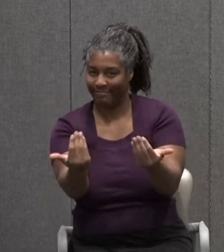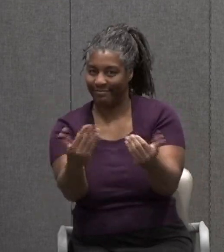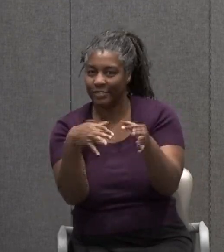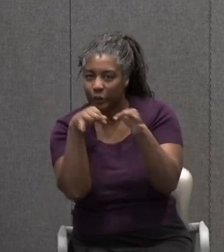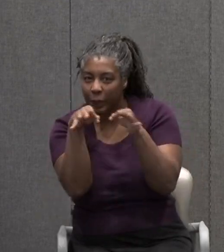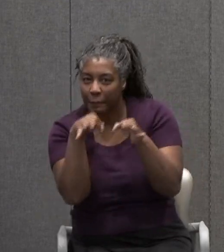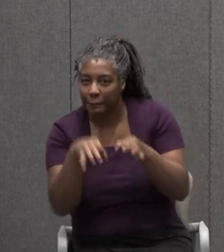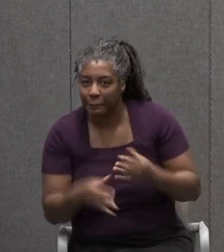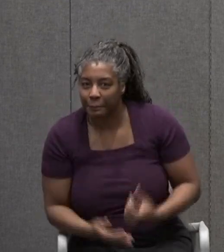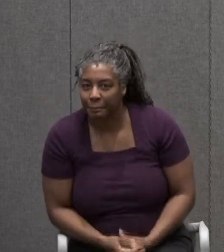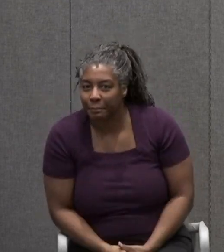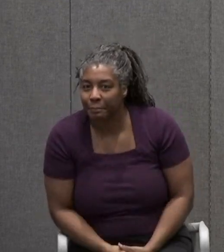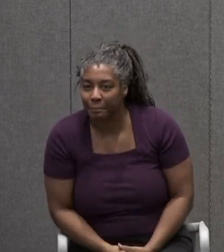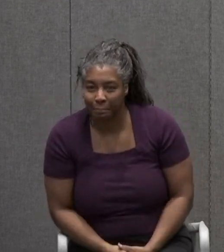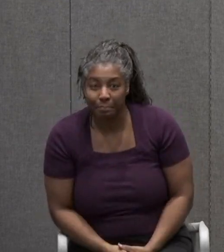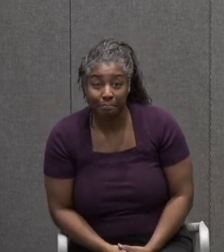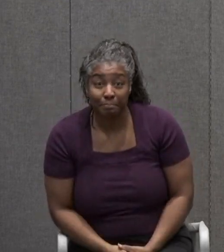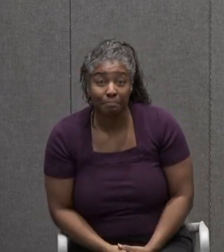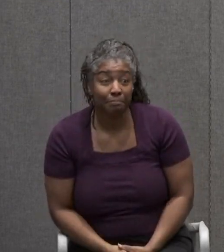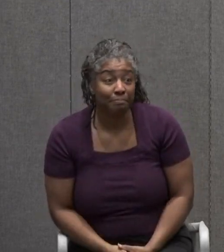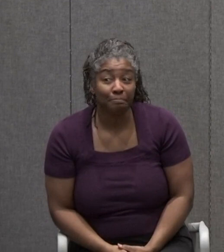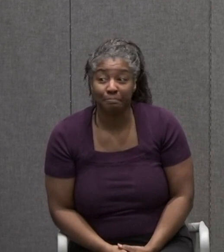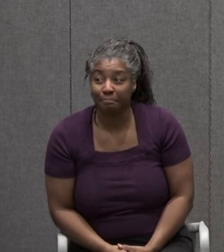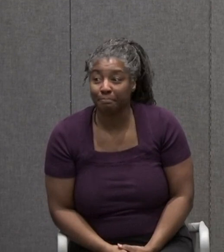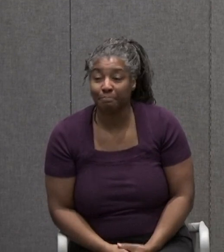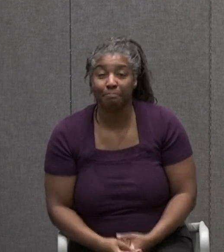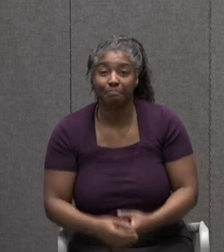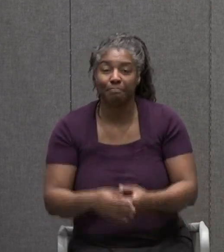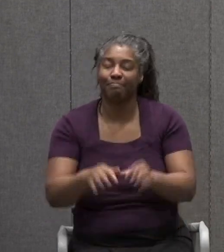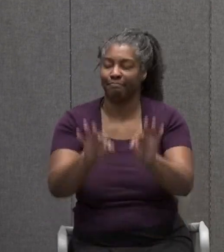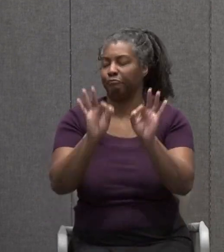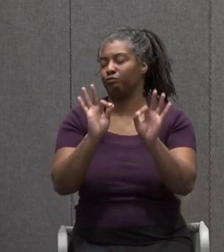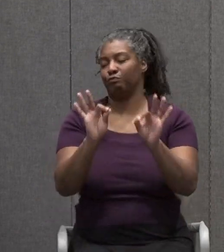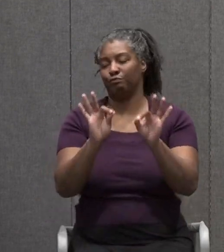Awesome, fantastic. So the next thing we're gonna do